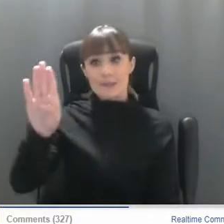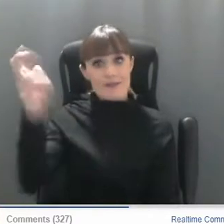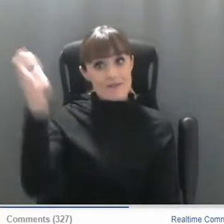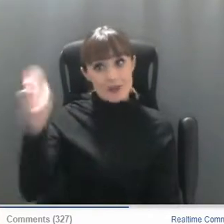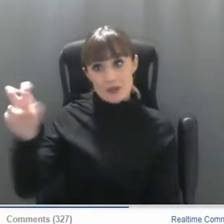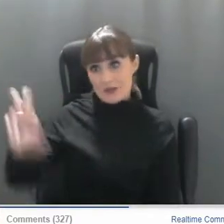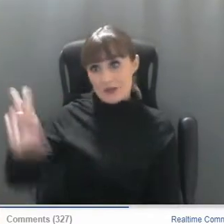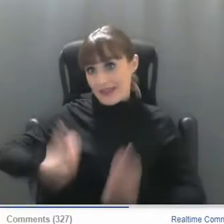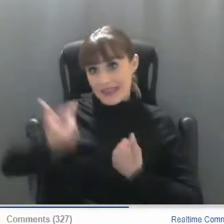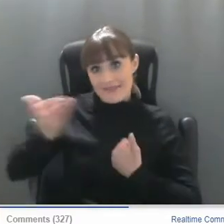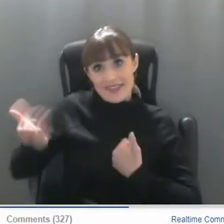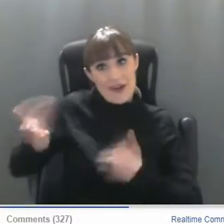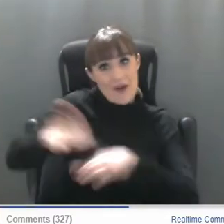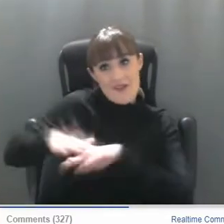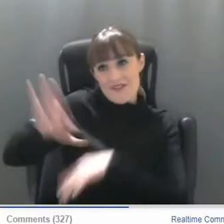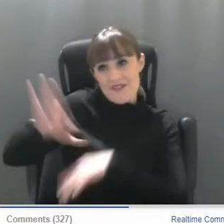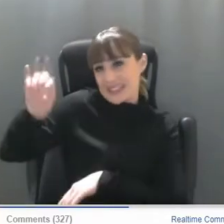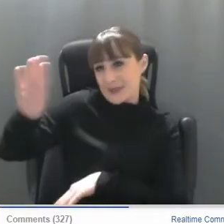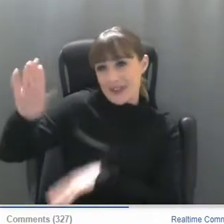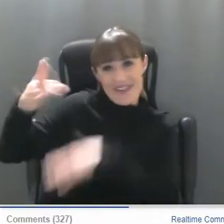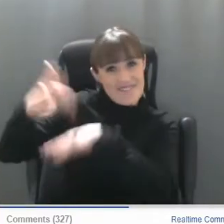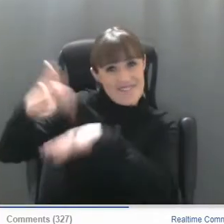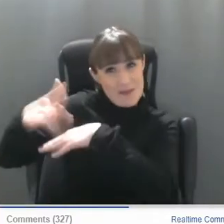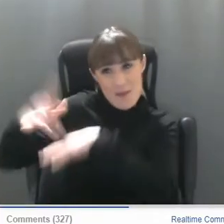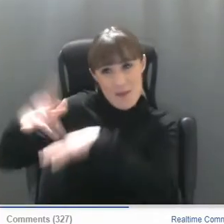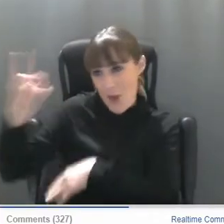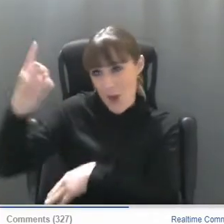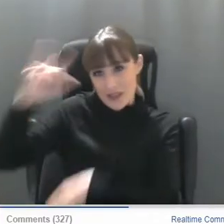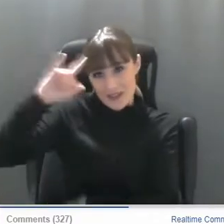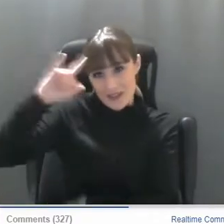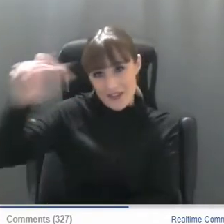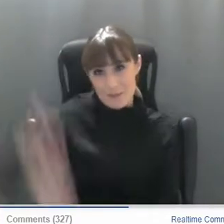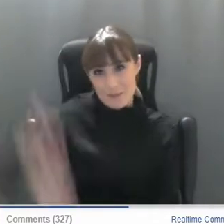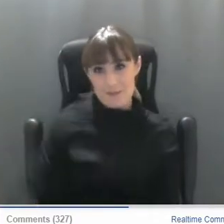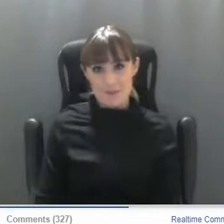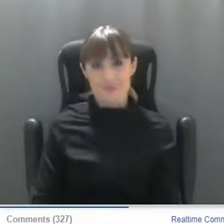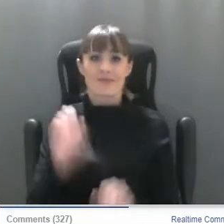also catch them on our YouTube channel: Utah's Hogle Zoo. Alight, you guys.